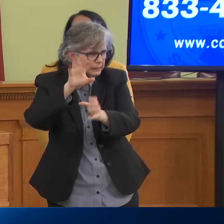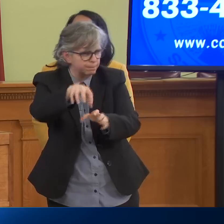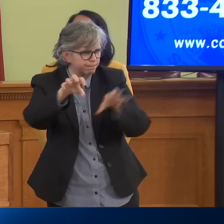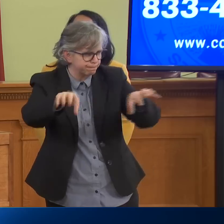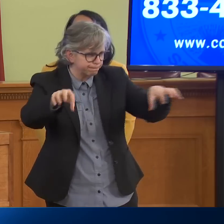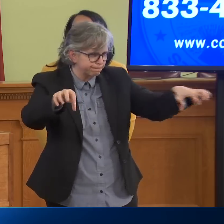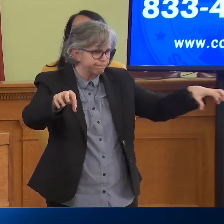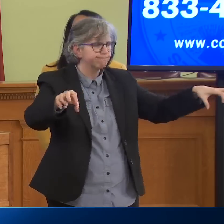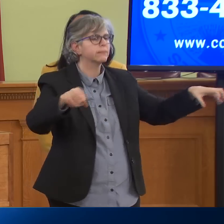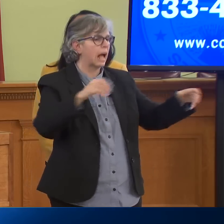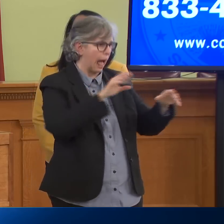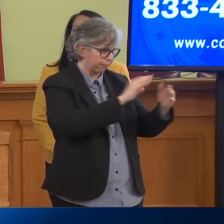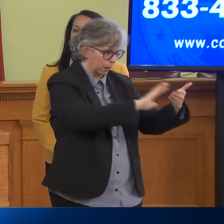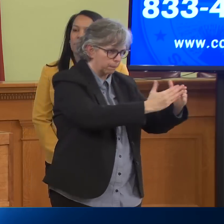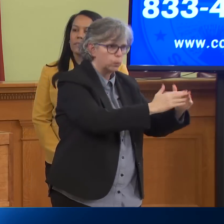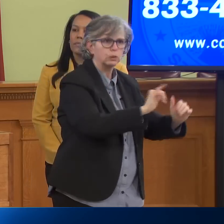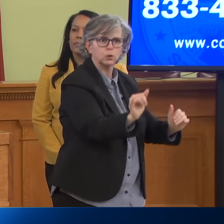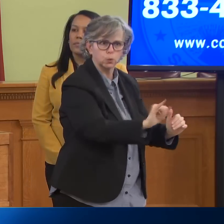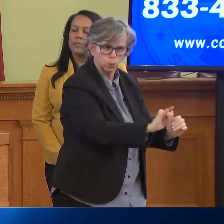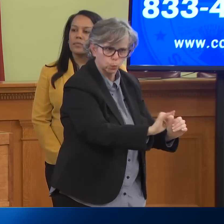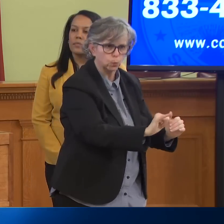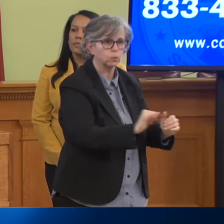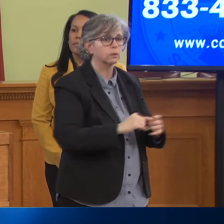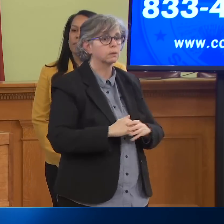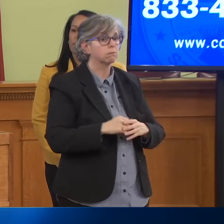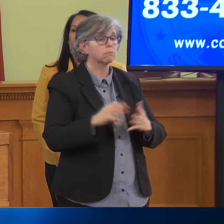ADEQUATE AND SUSTAINED SUPPLIES AND MEDICATIONS NEEDED IN THE